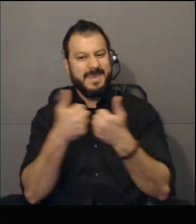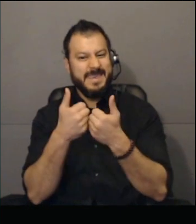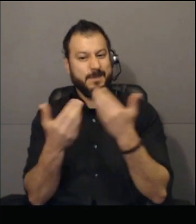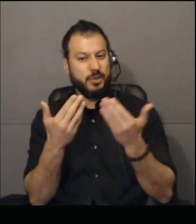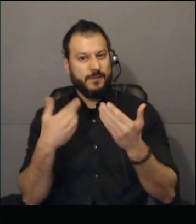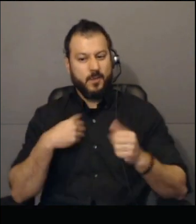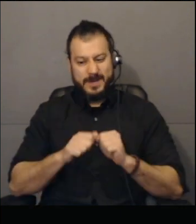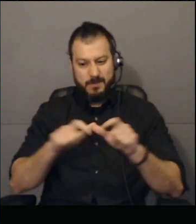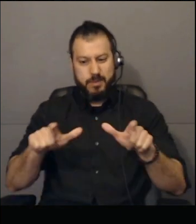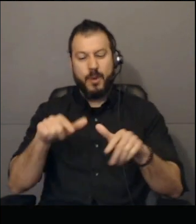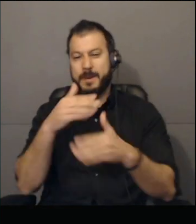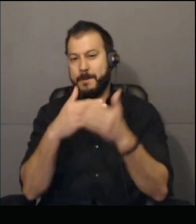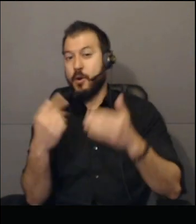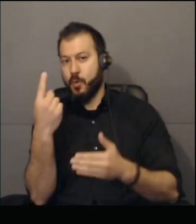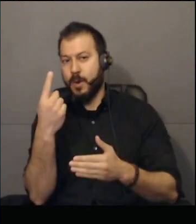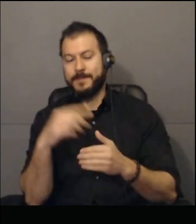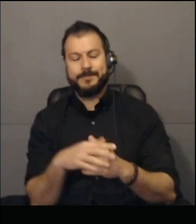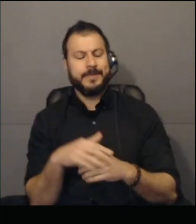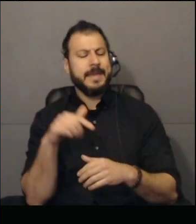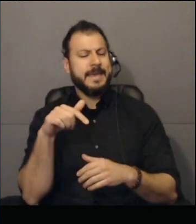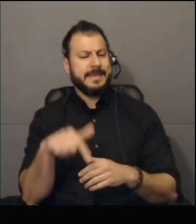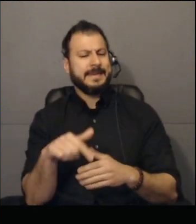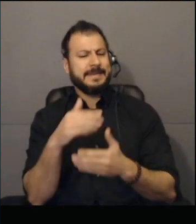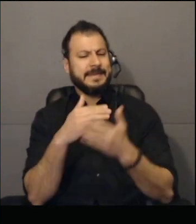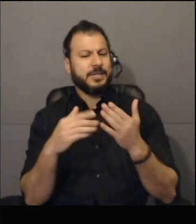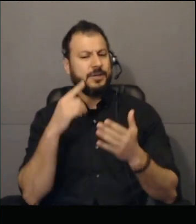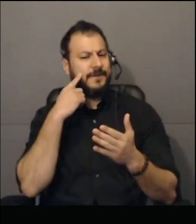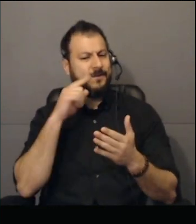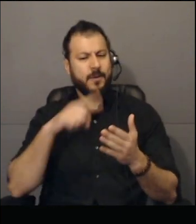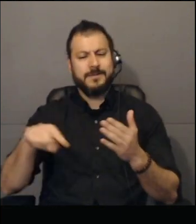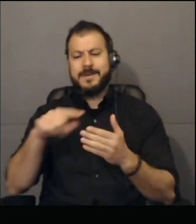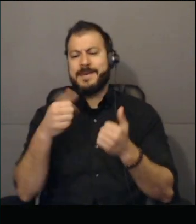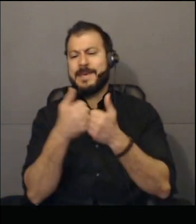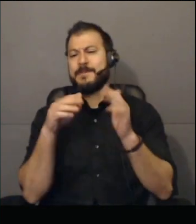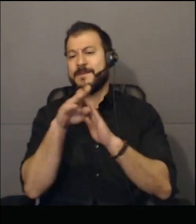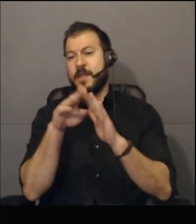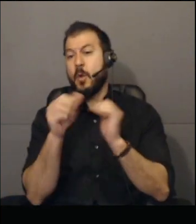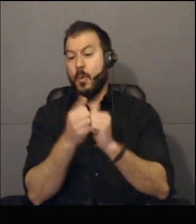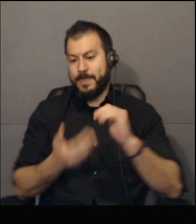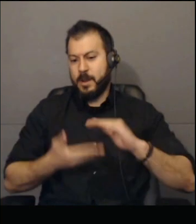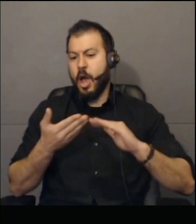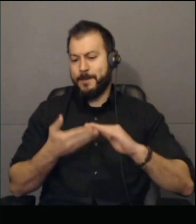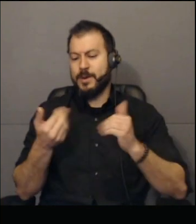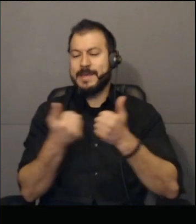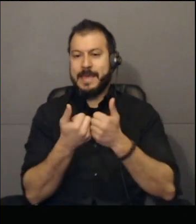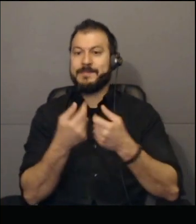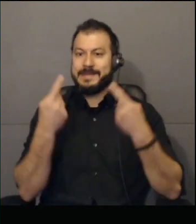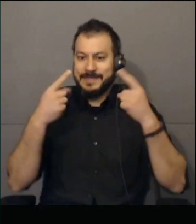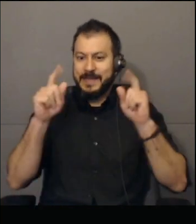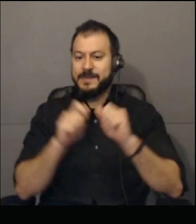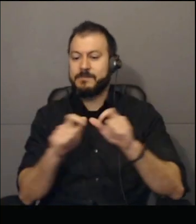one. This session is intended for game developers with an operating game successfully deployed in play fat,